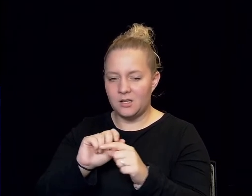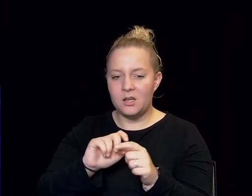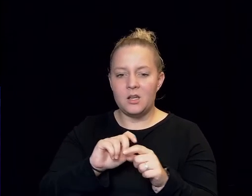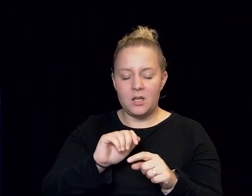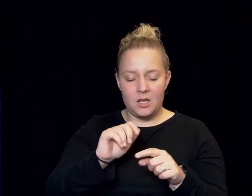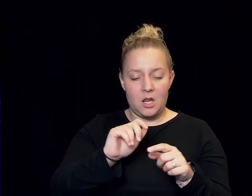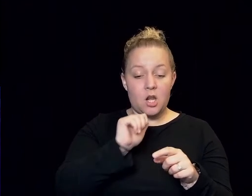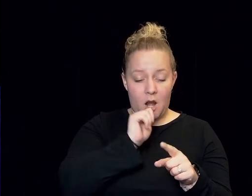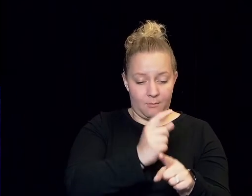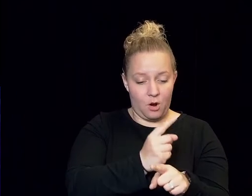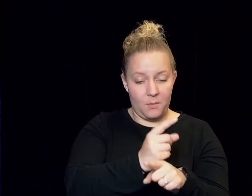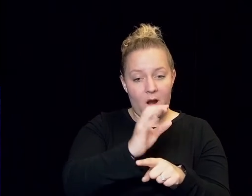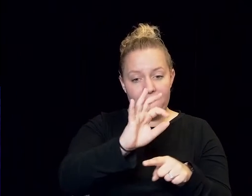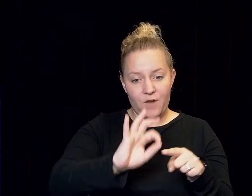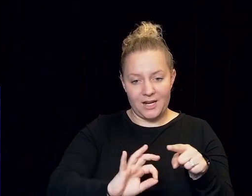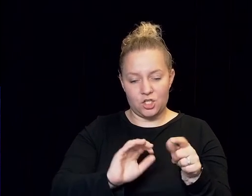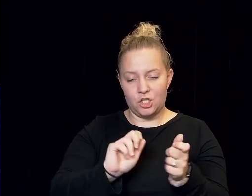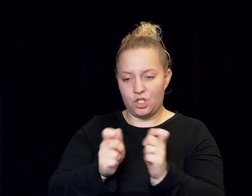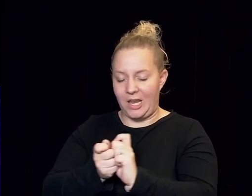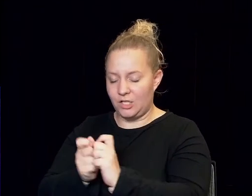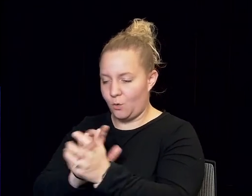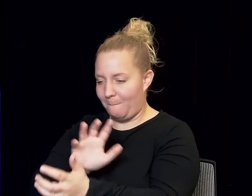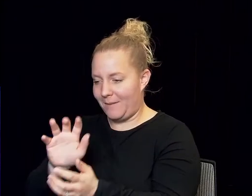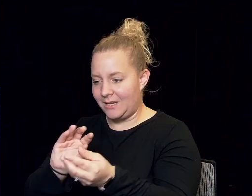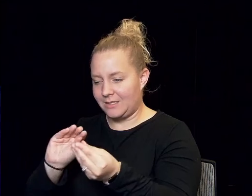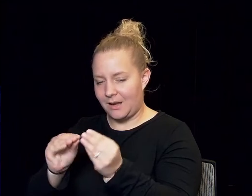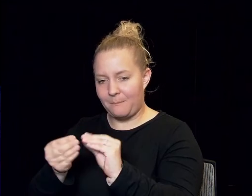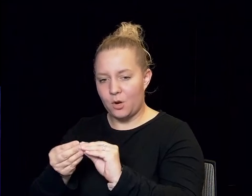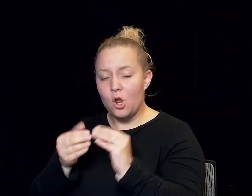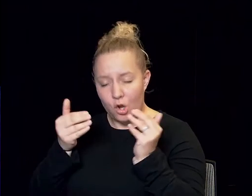improper fraction into a mixed number. So, if you could go ahead and pause and try and write this